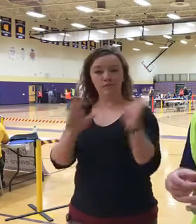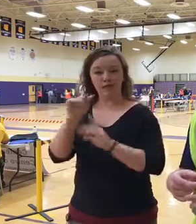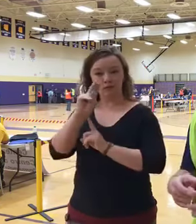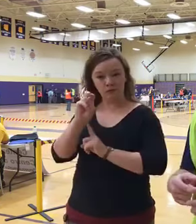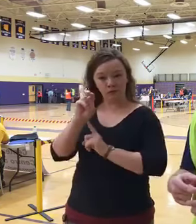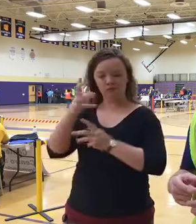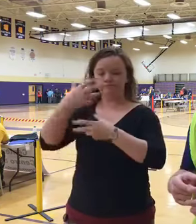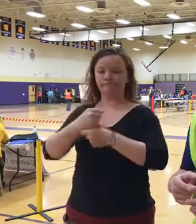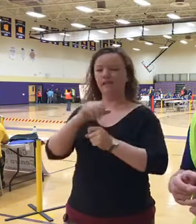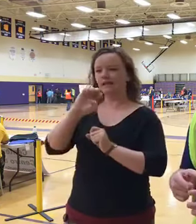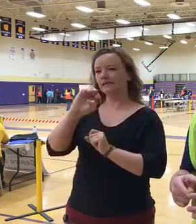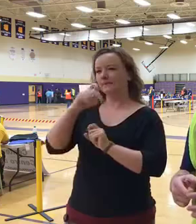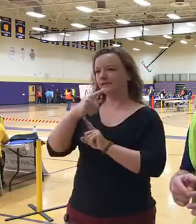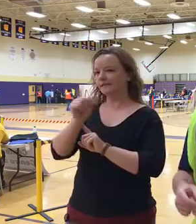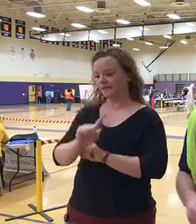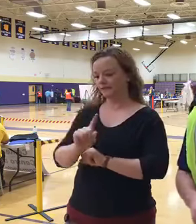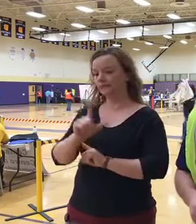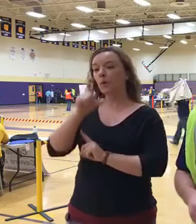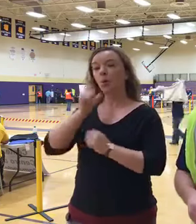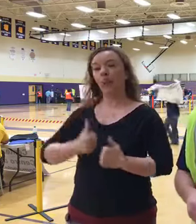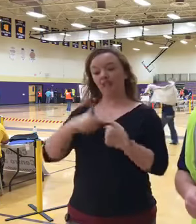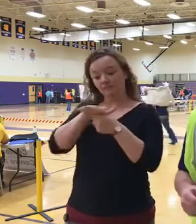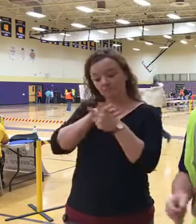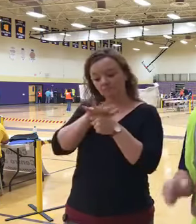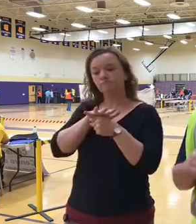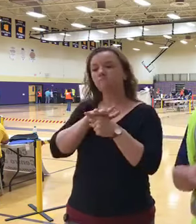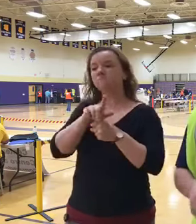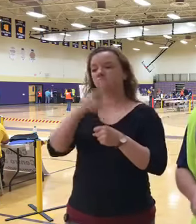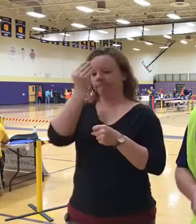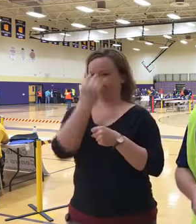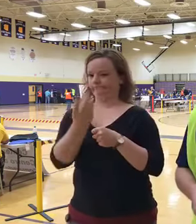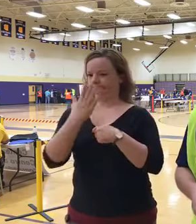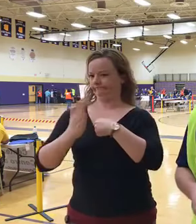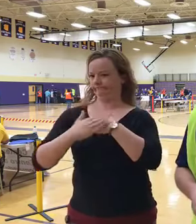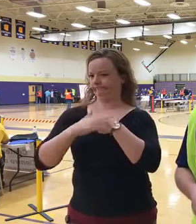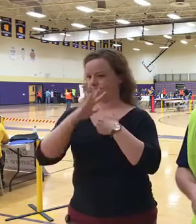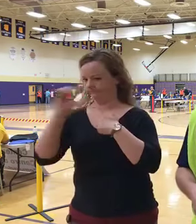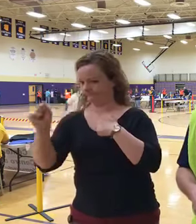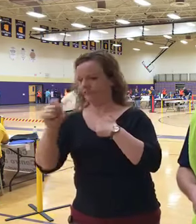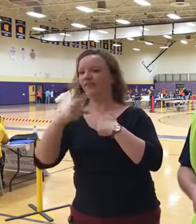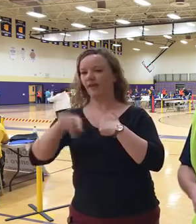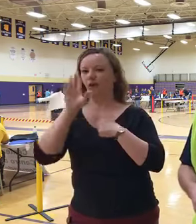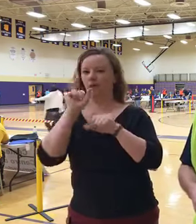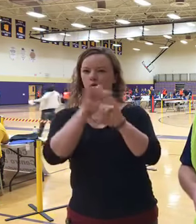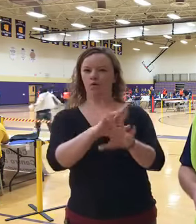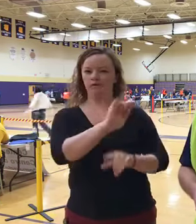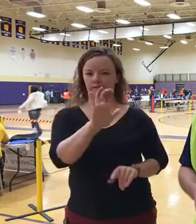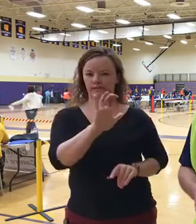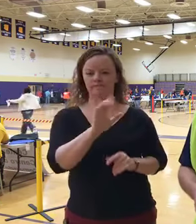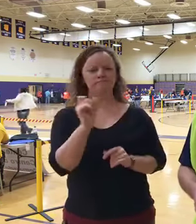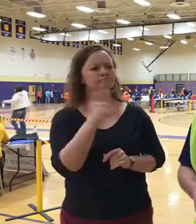the people that live within there are notified and those are the folks that go to the RCC. Why can’t I just go to a shelter?